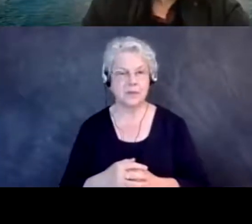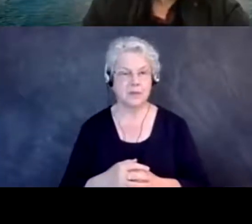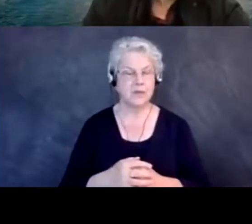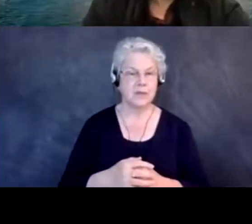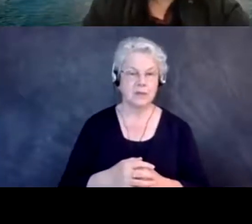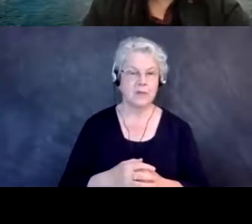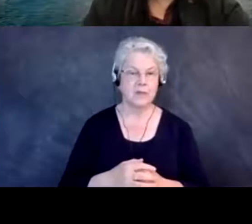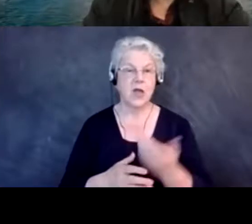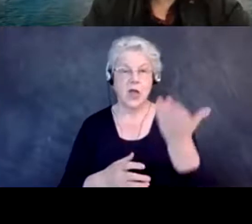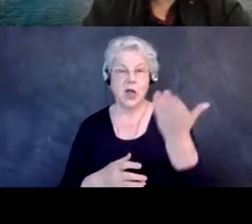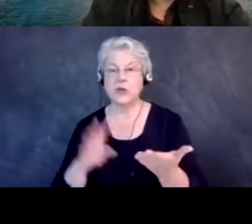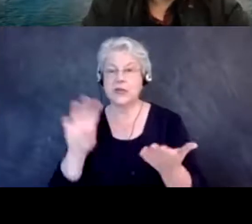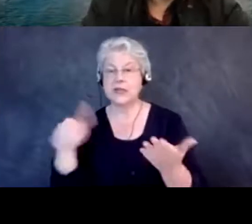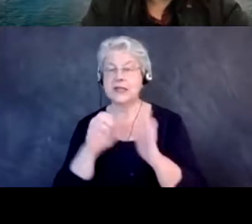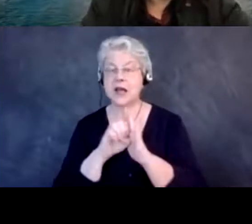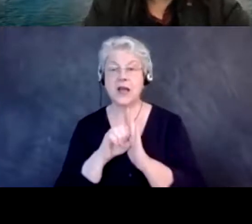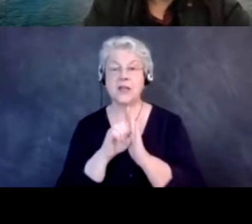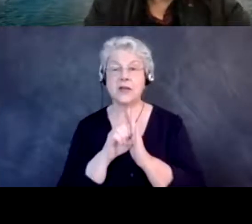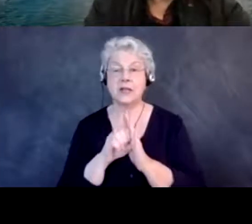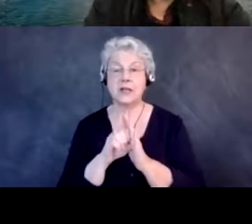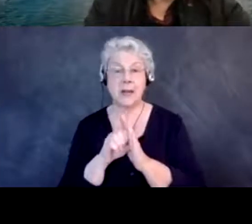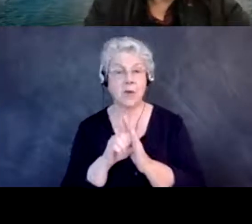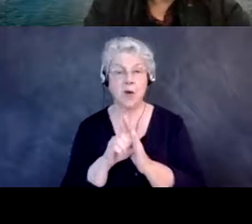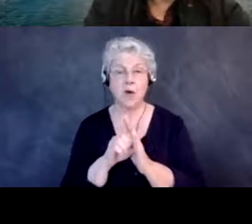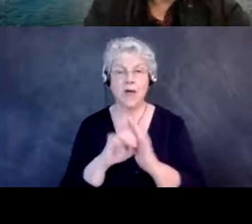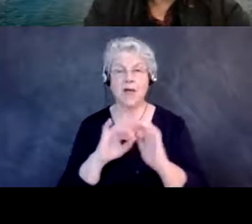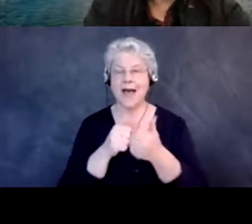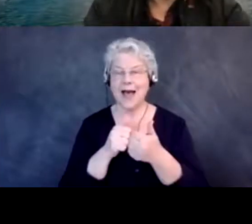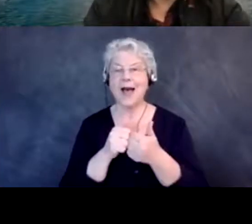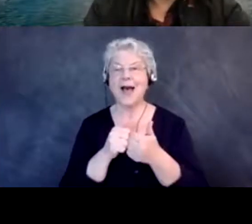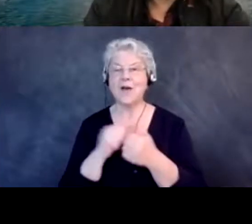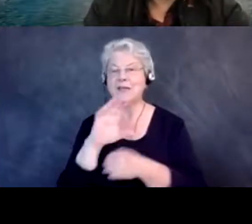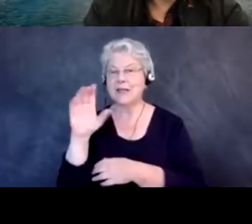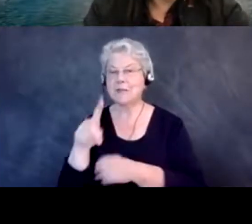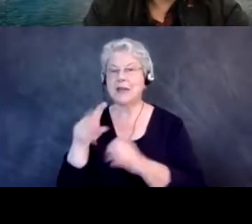So this is another example of how a comprehensive community plan can work together with economic